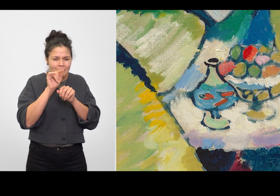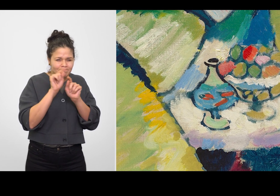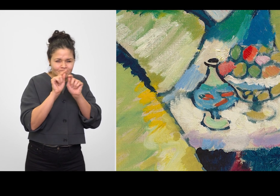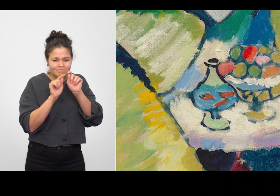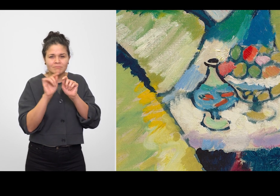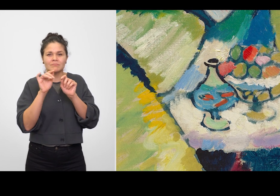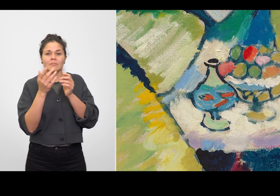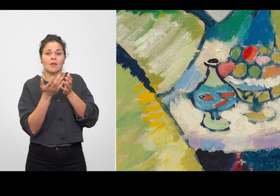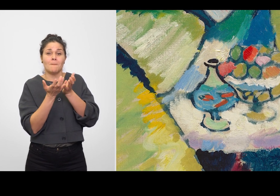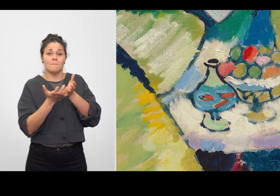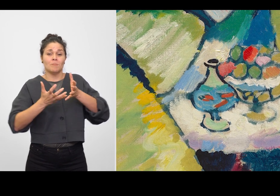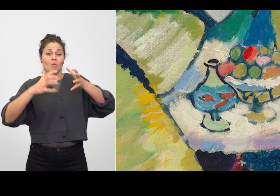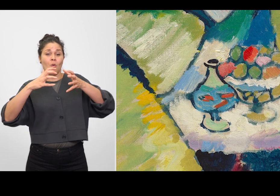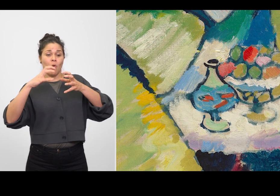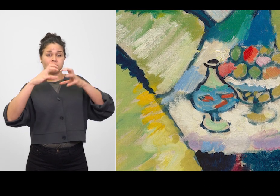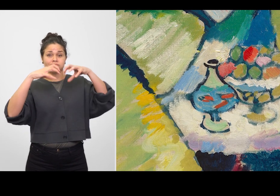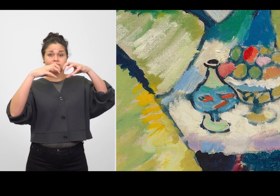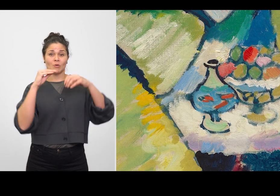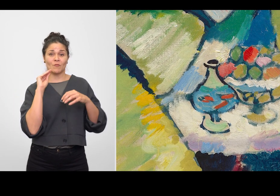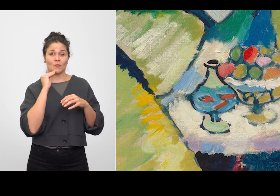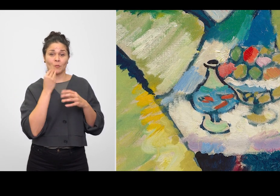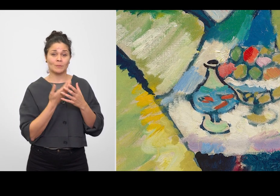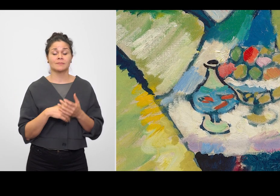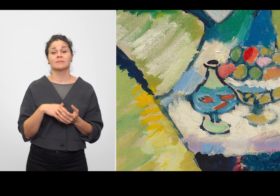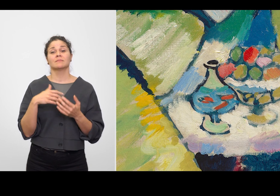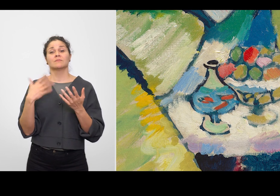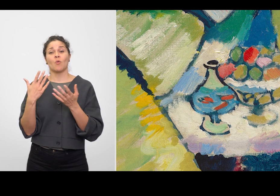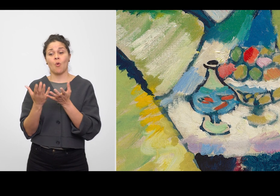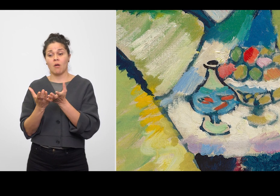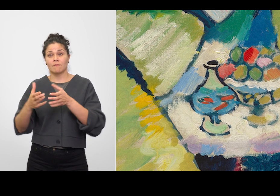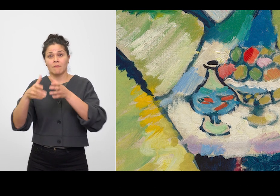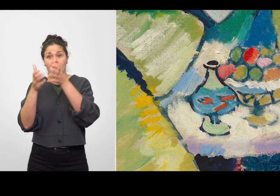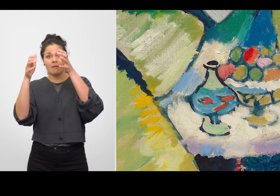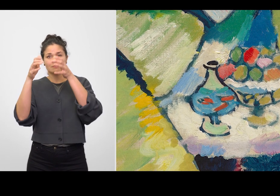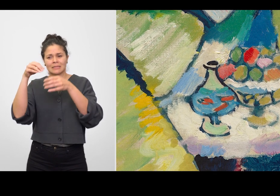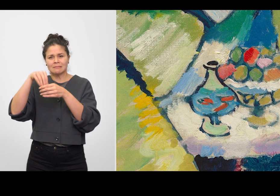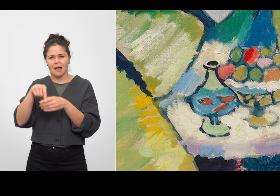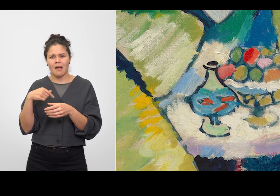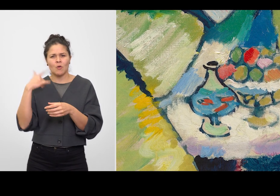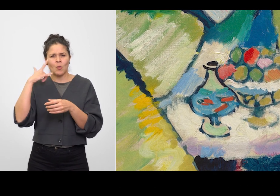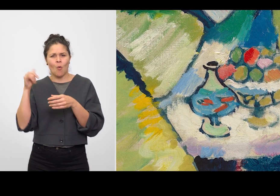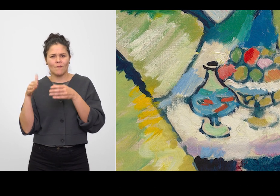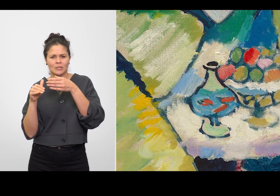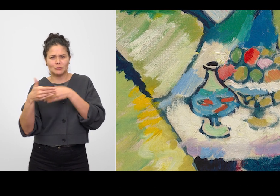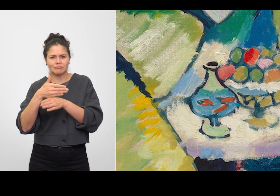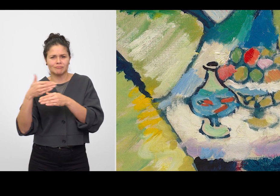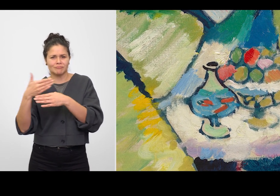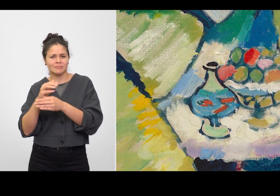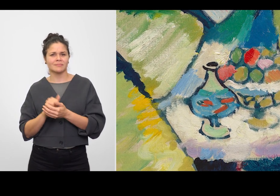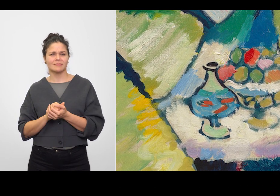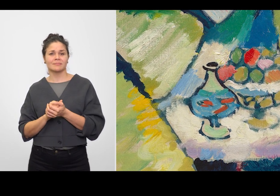rendered like in the bowl stack with fruit and bulbous vase filled with goldfish.